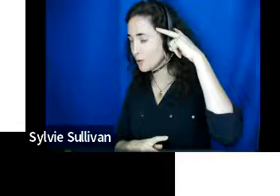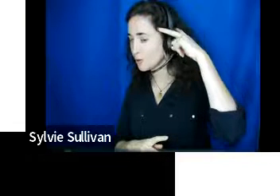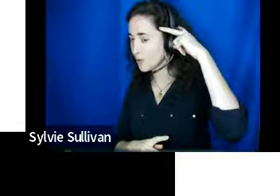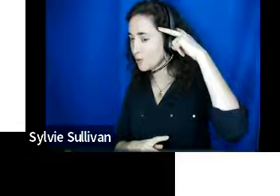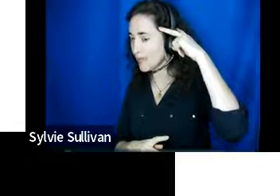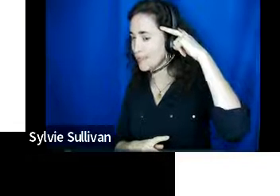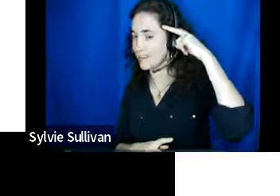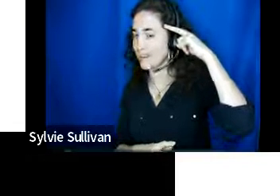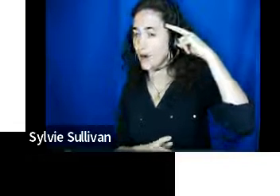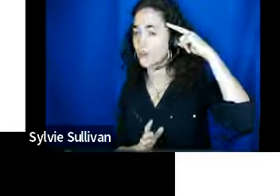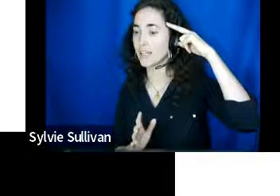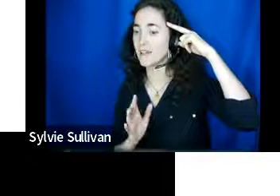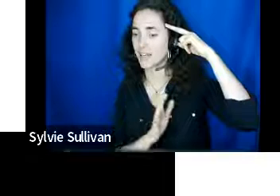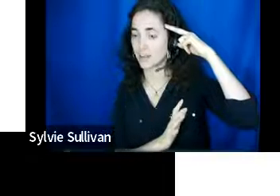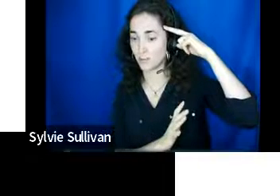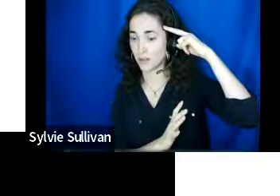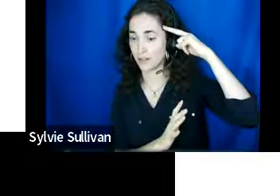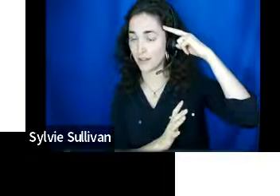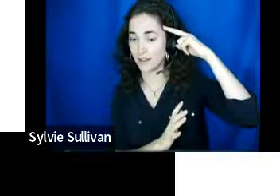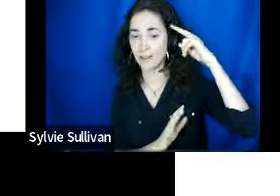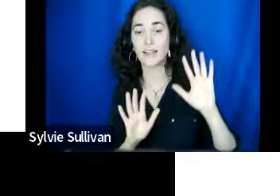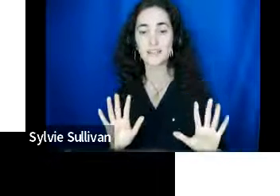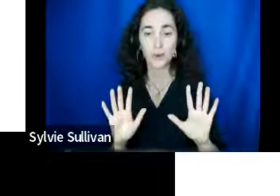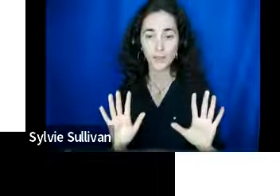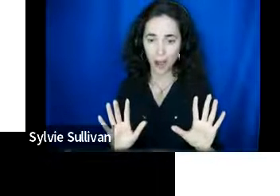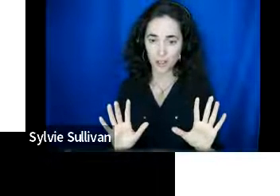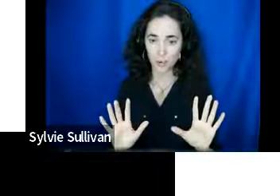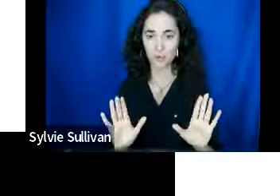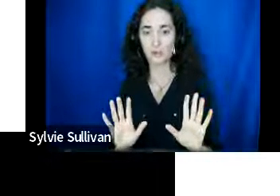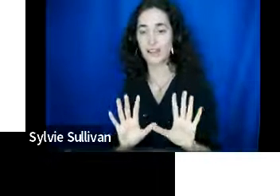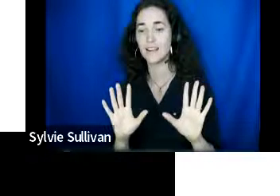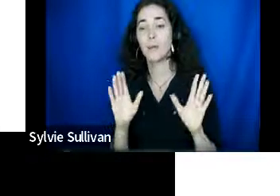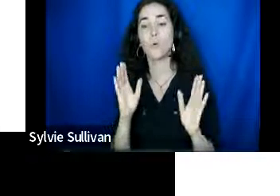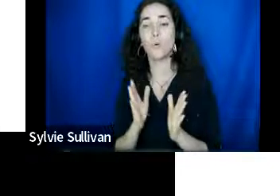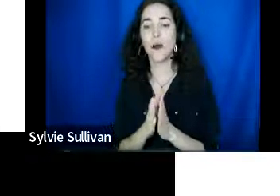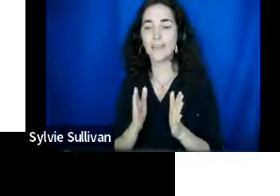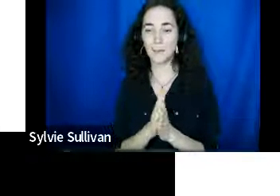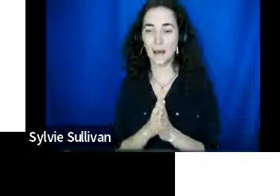So those are located on the left side of the brain. Now that's the only biology we're gonna do today.